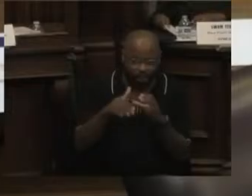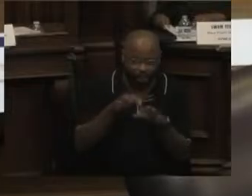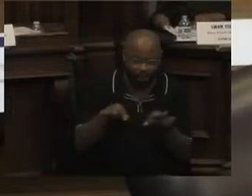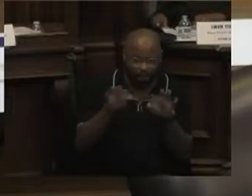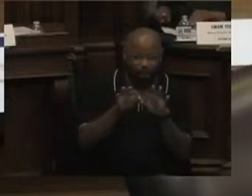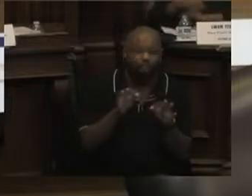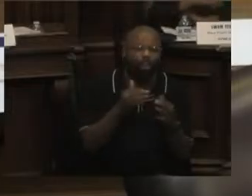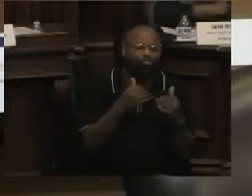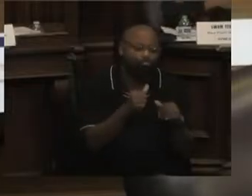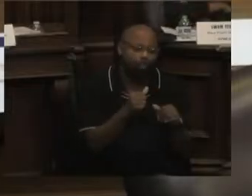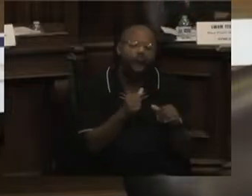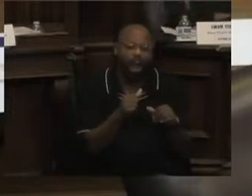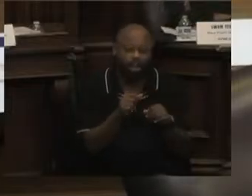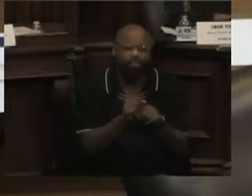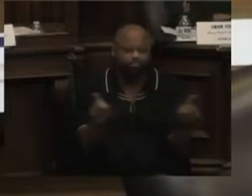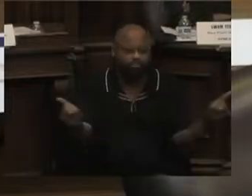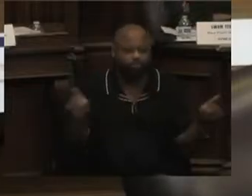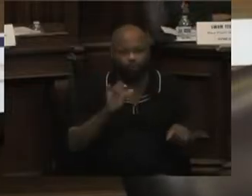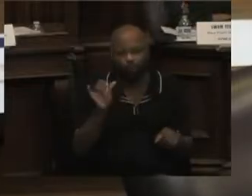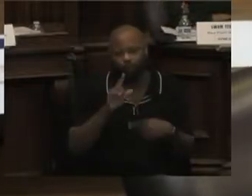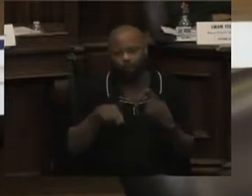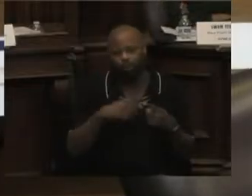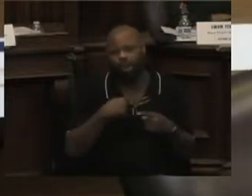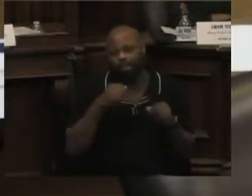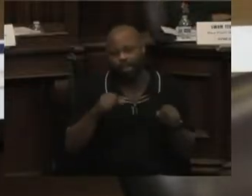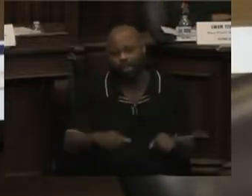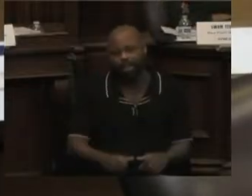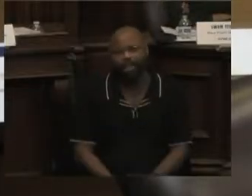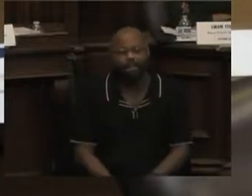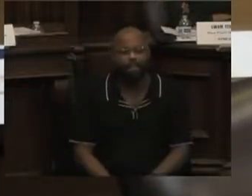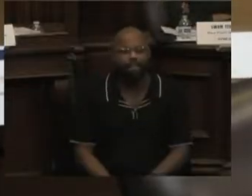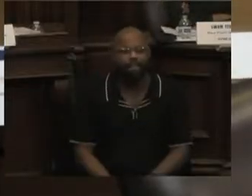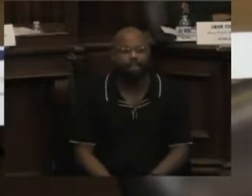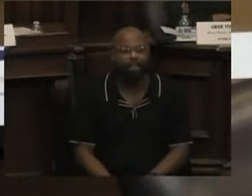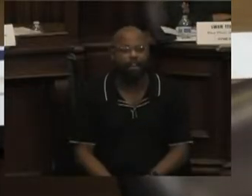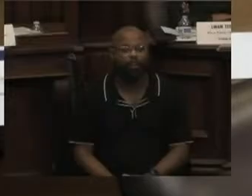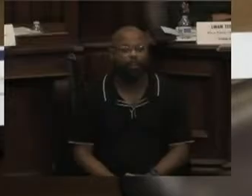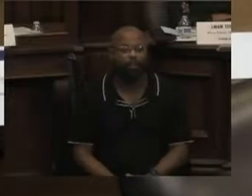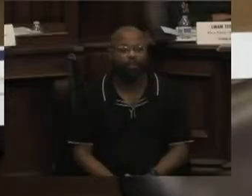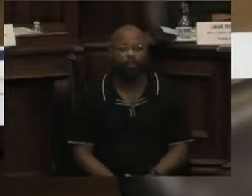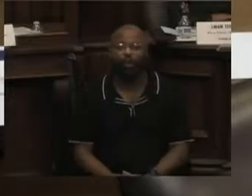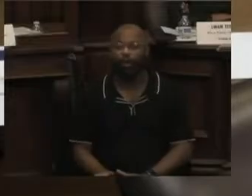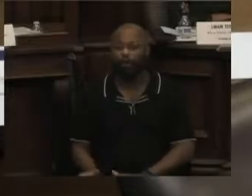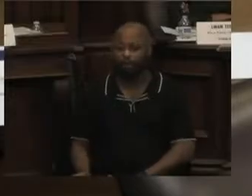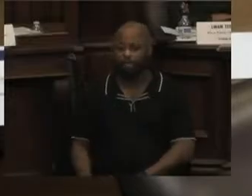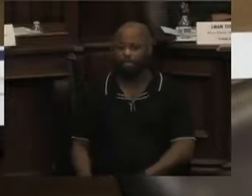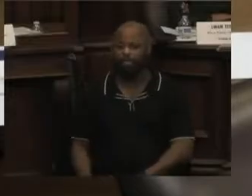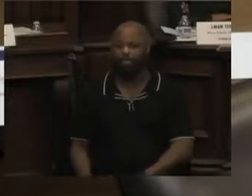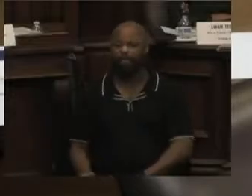you'll see a text message from me. Please check your email because it's important. So I do